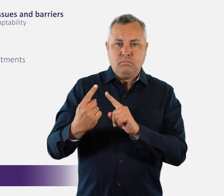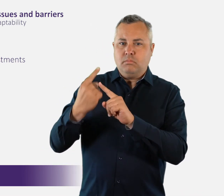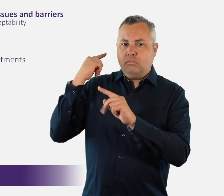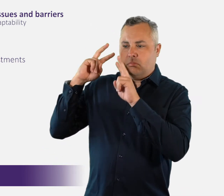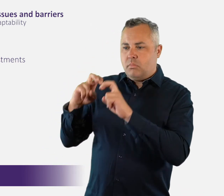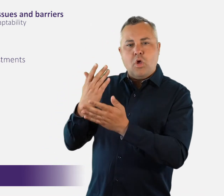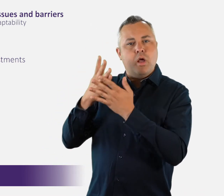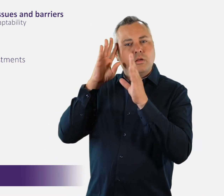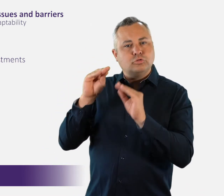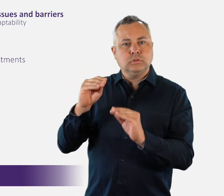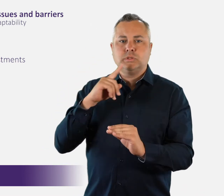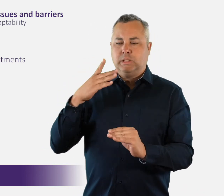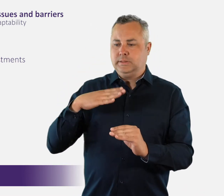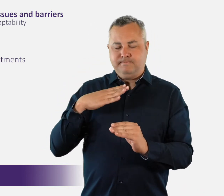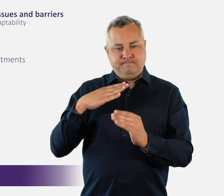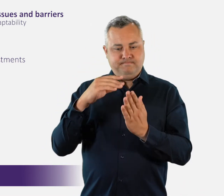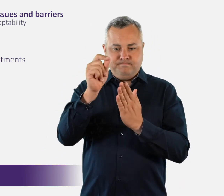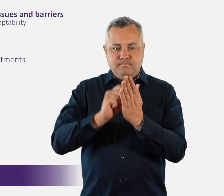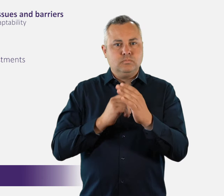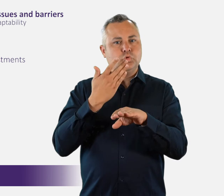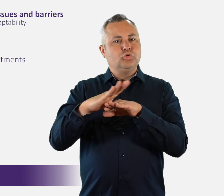Past reviews of the Education Standards have recommended the -